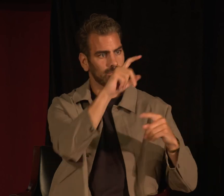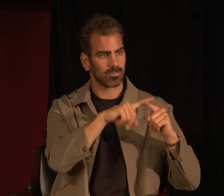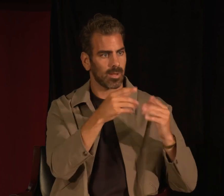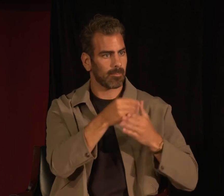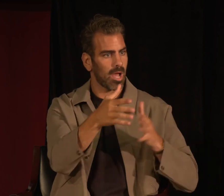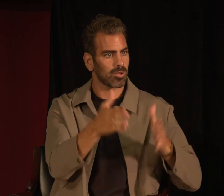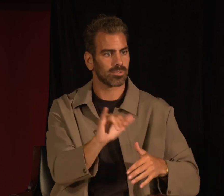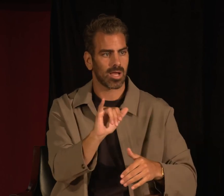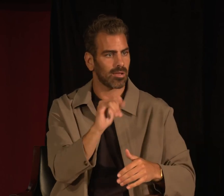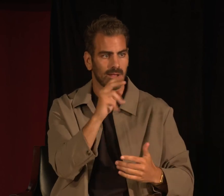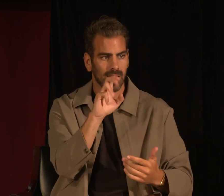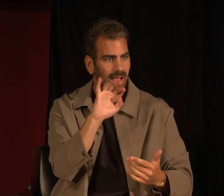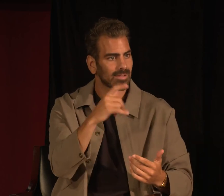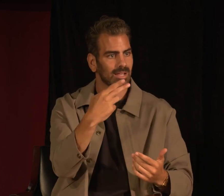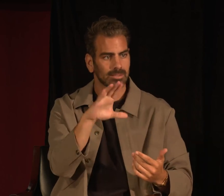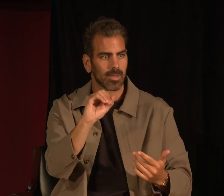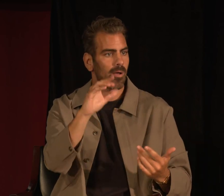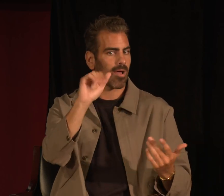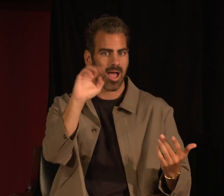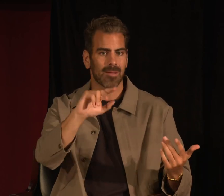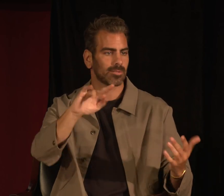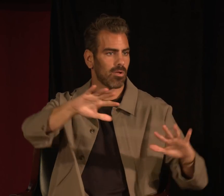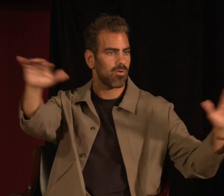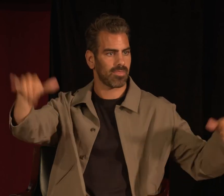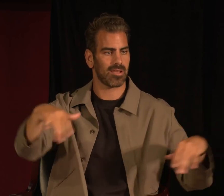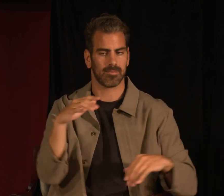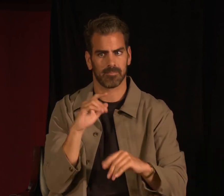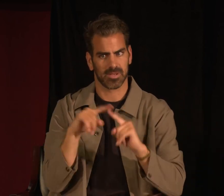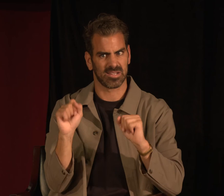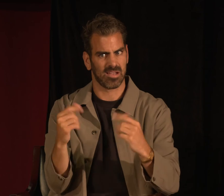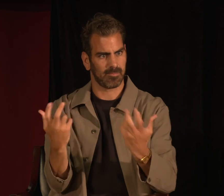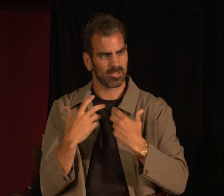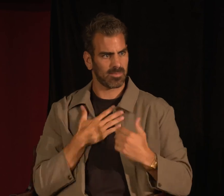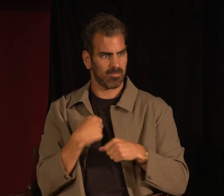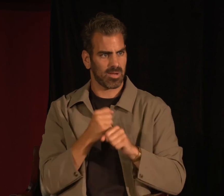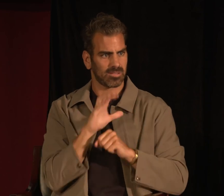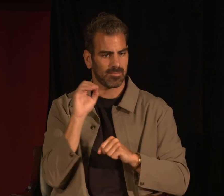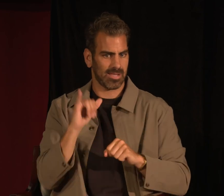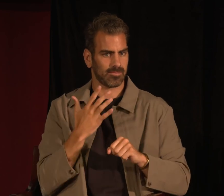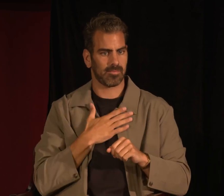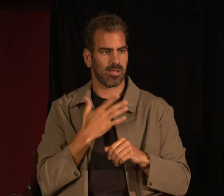to be able to develop more content to buyers like Netflix and Amazon and Hulu and all those,